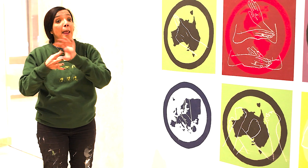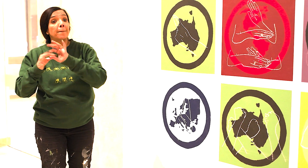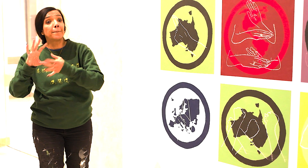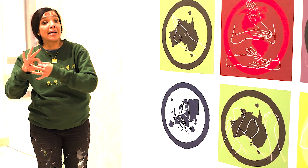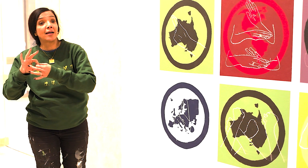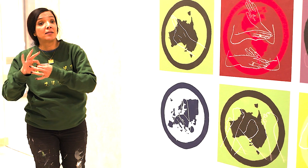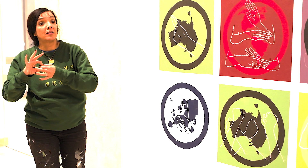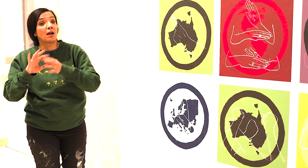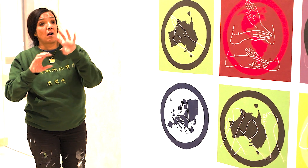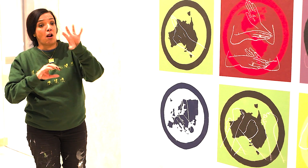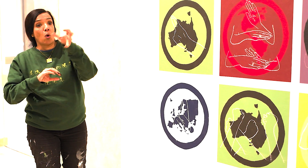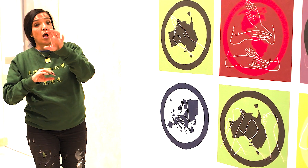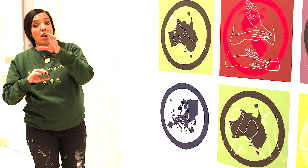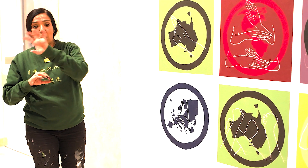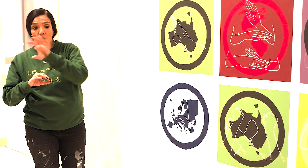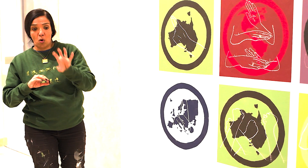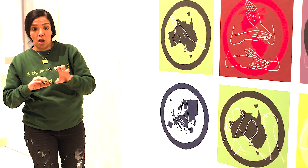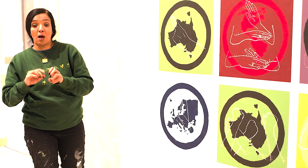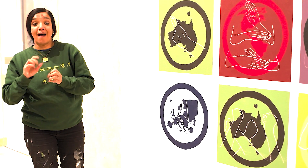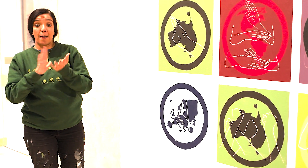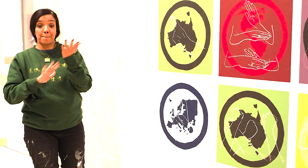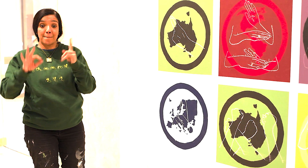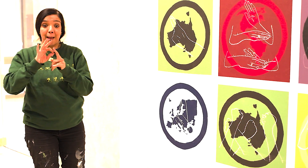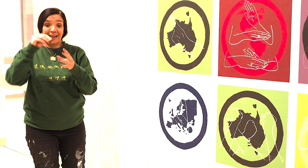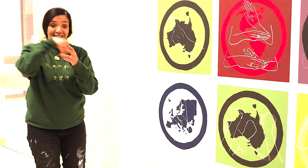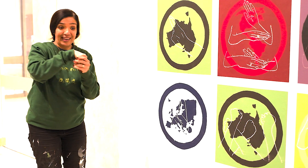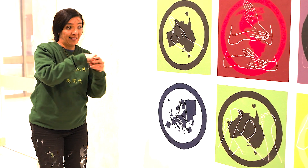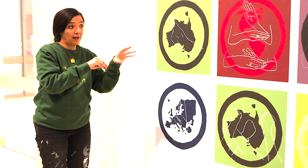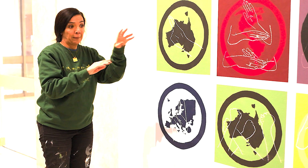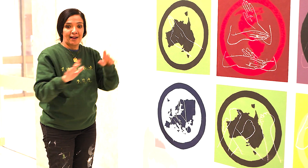So, I thought, "Oh, why not use the Olympic logo as a theme,"